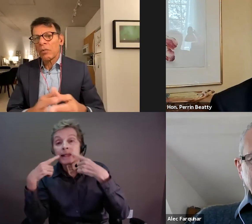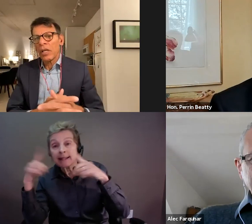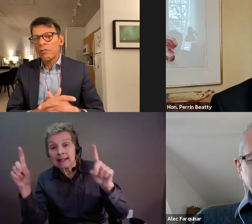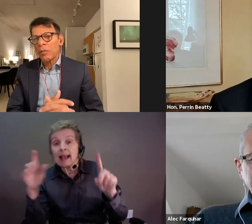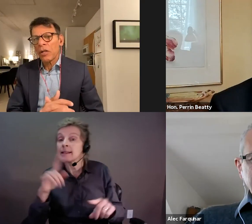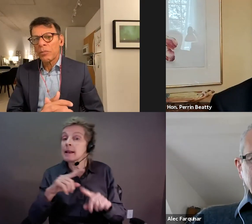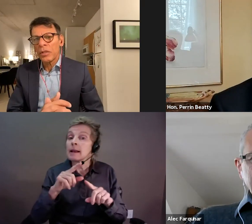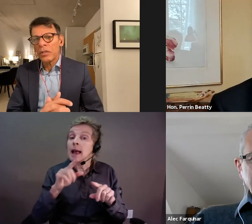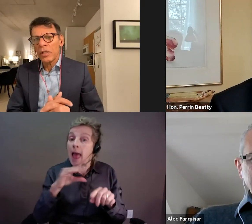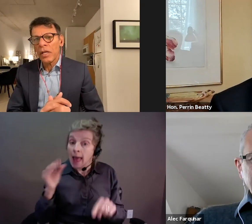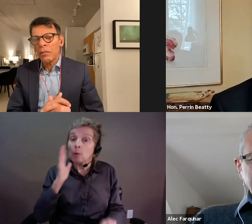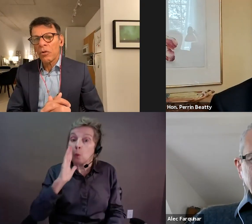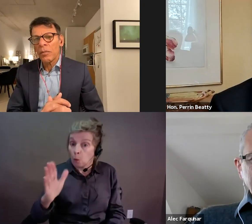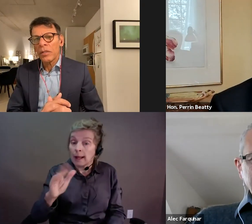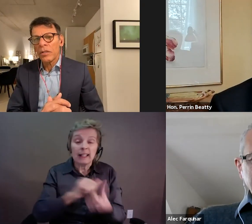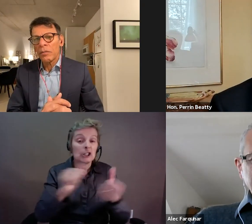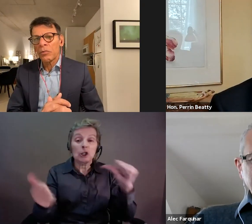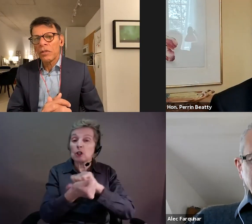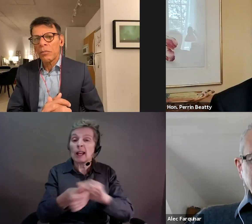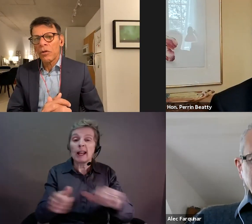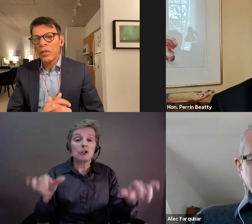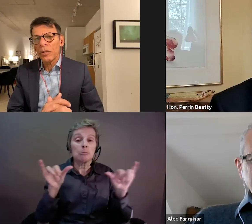will give people an opportunity to get employment to improve their environment.